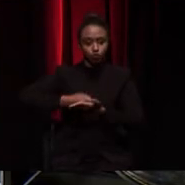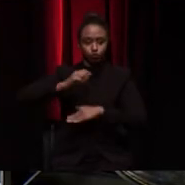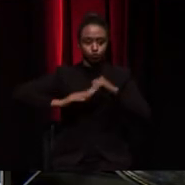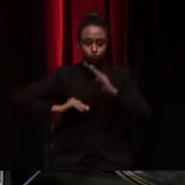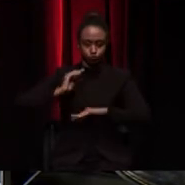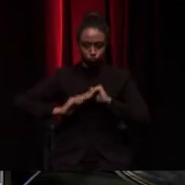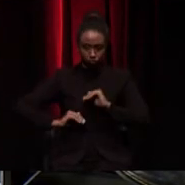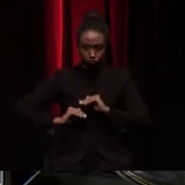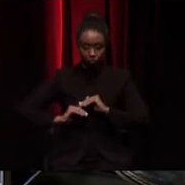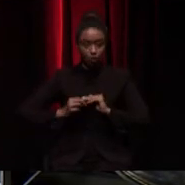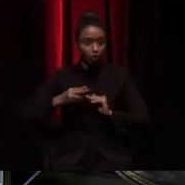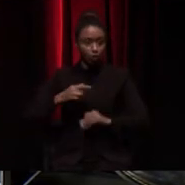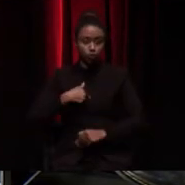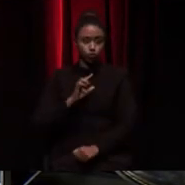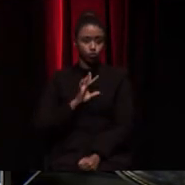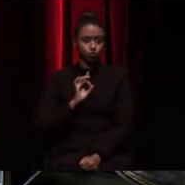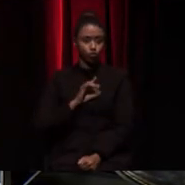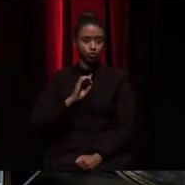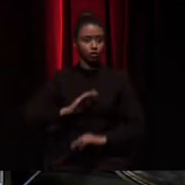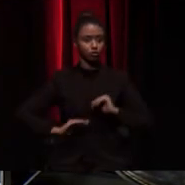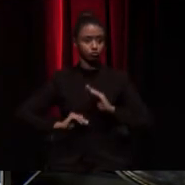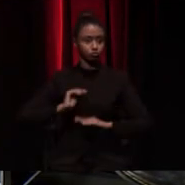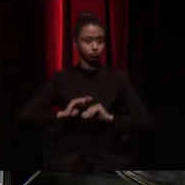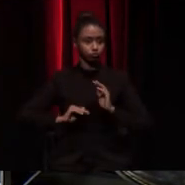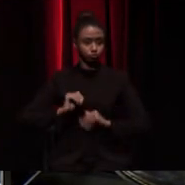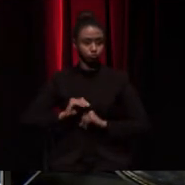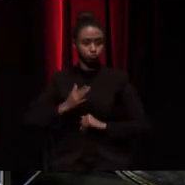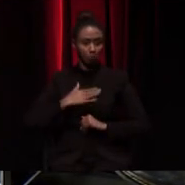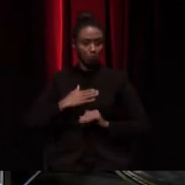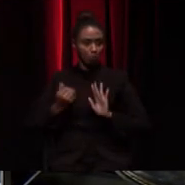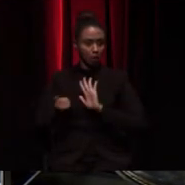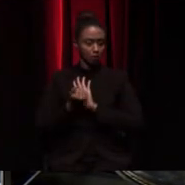or I can do it for myself. If I develop intellectual property for your brand,